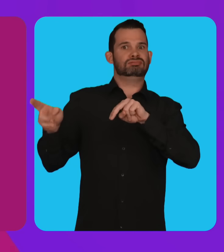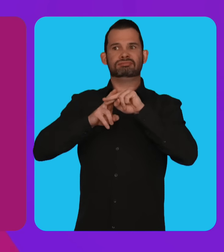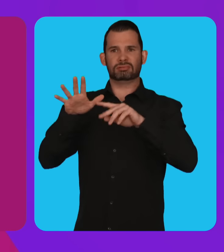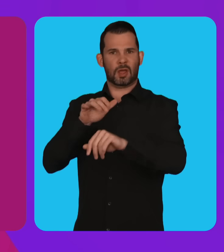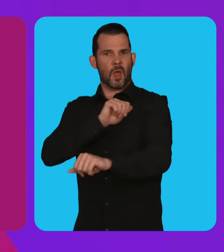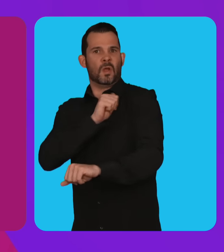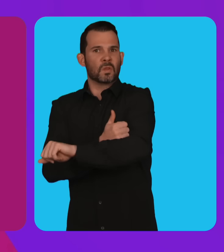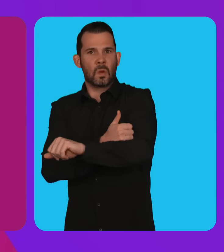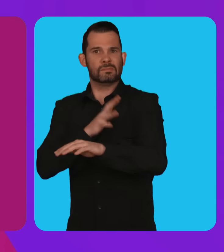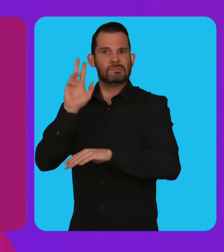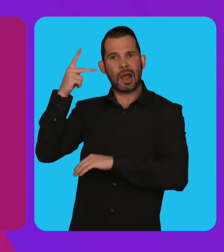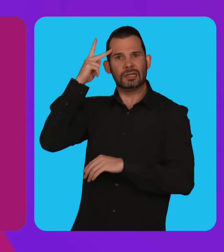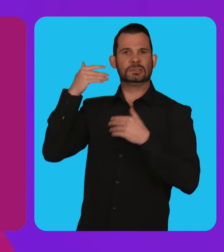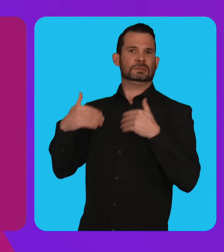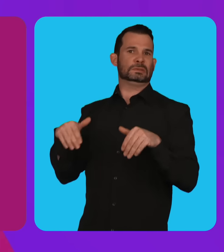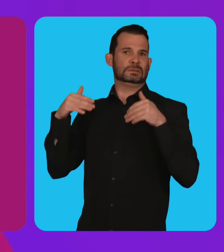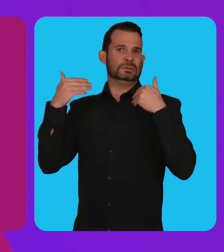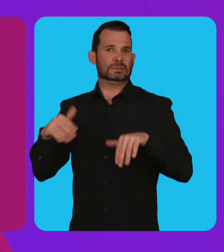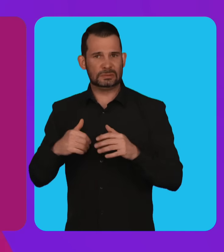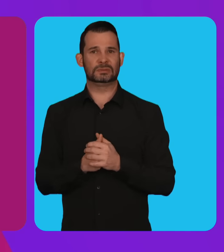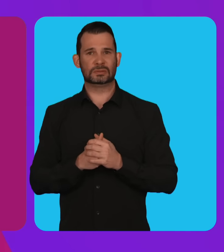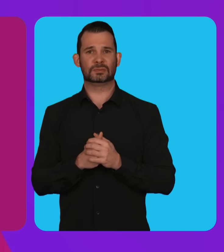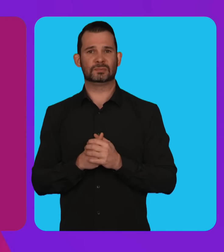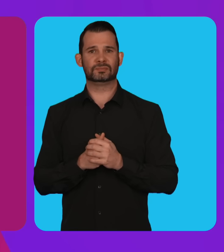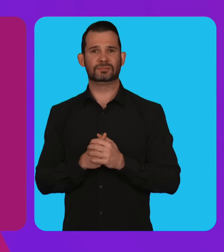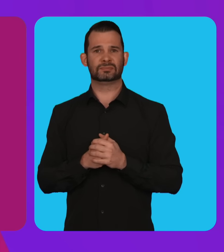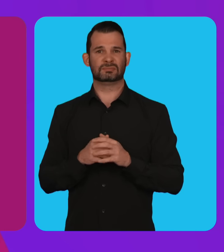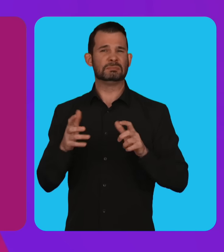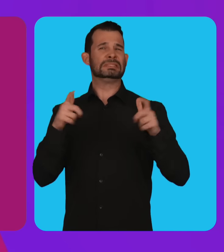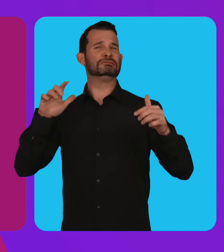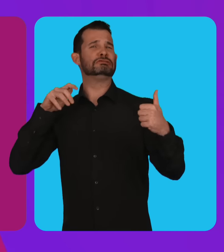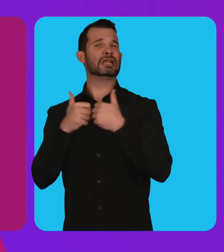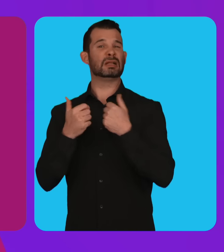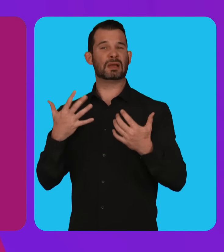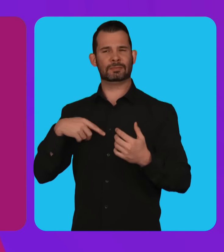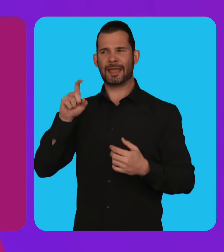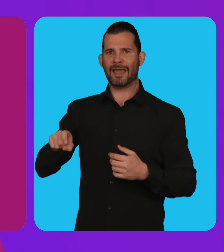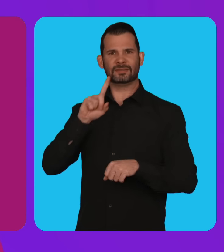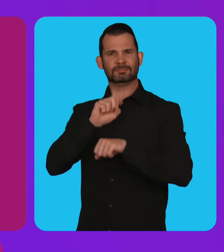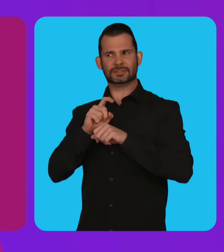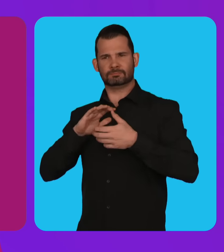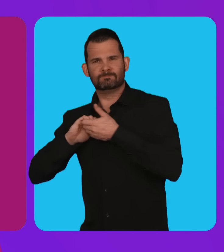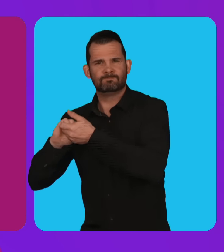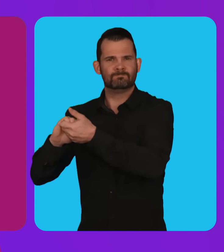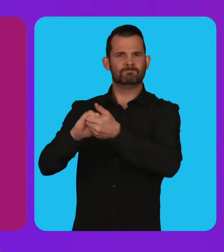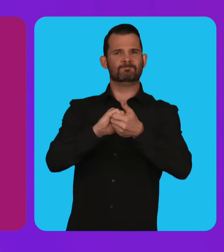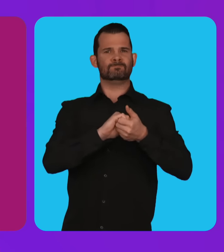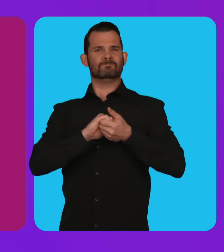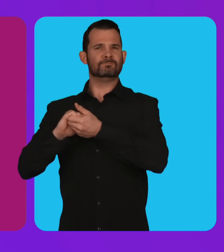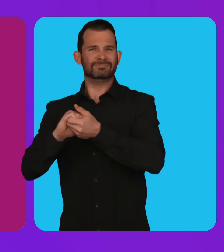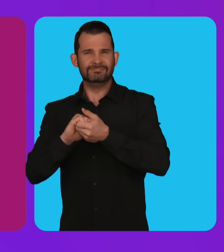There's the rise of authoritarian politics. The biggest challenge that we have is to be a cohesive force